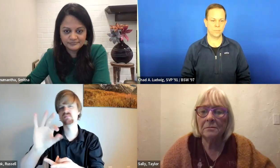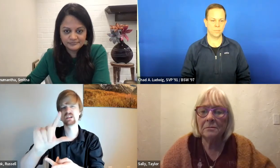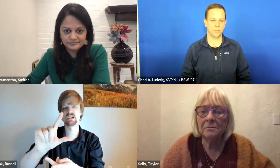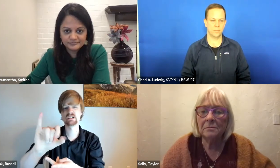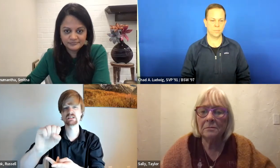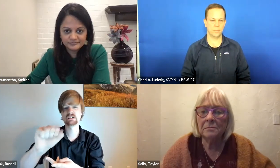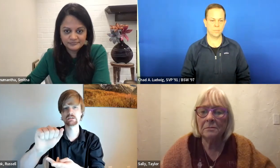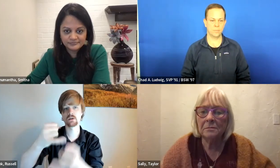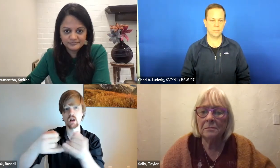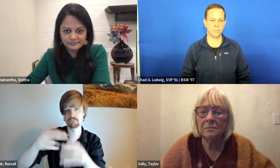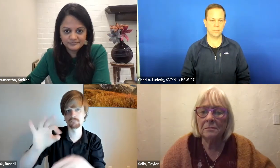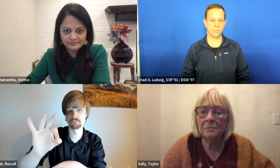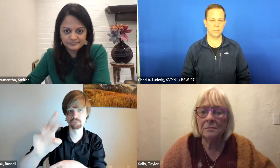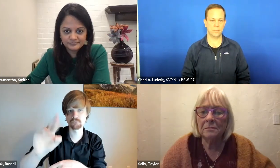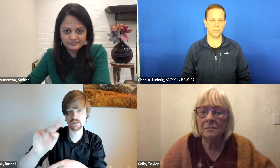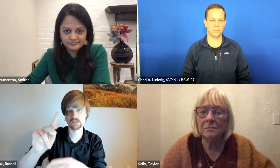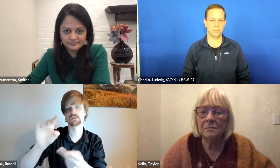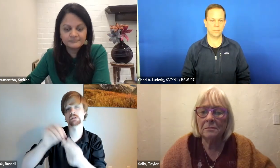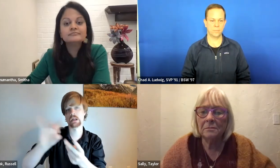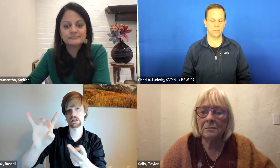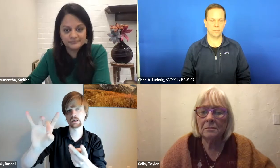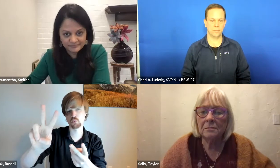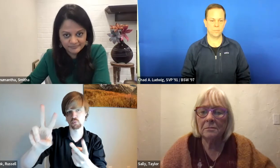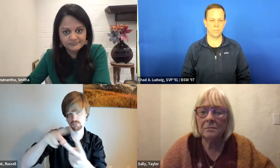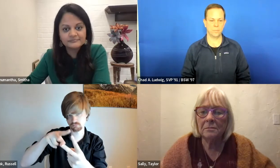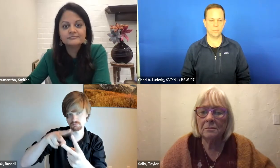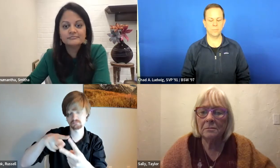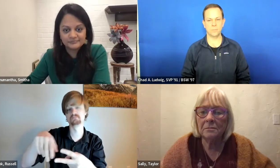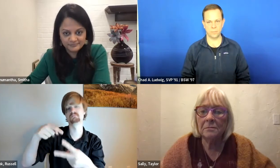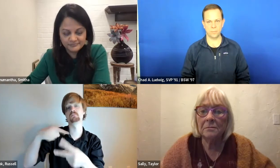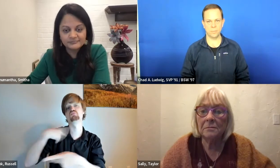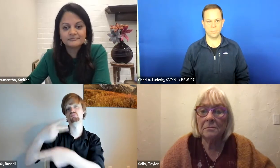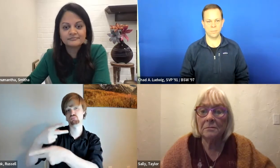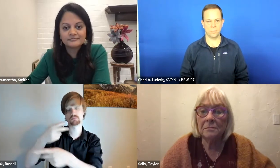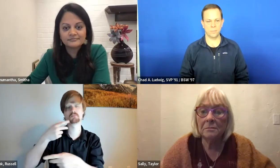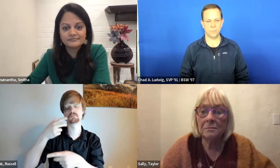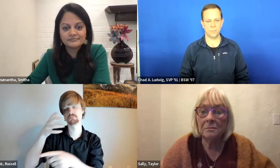and my mother was-- my mother was SVP '82...